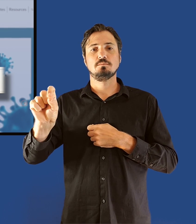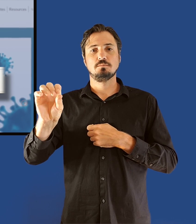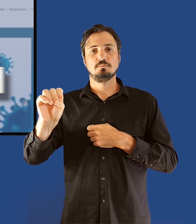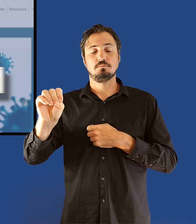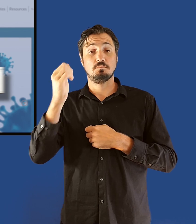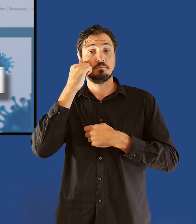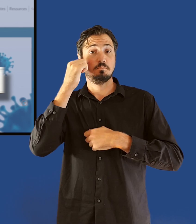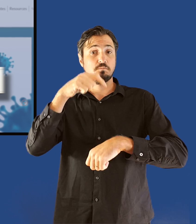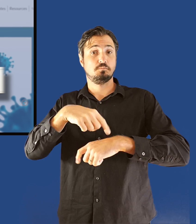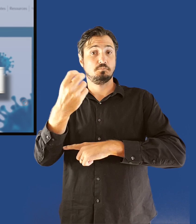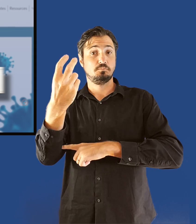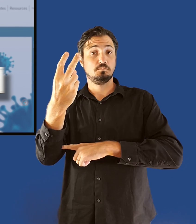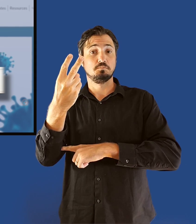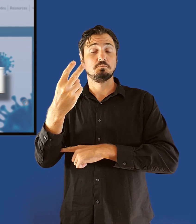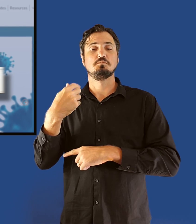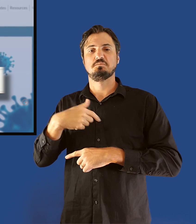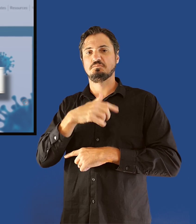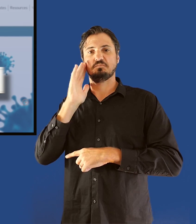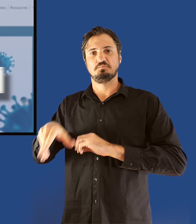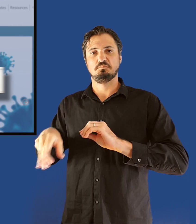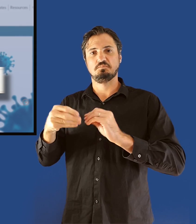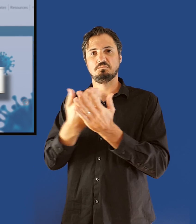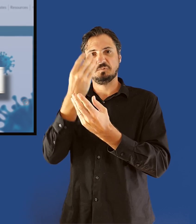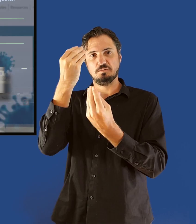The daily count on this site is updated at noon everyday.